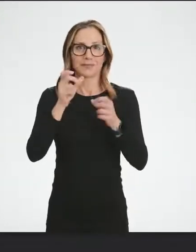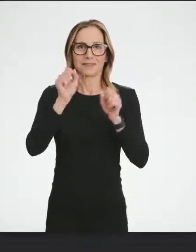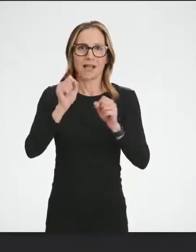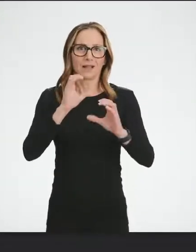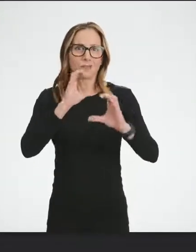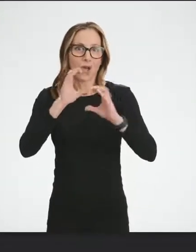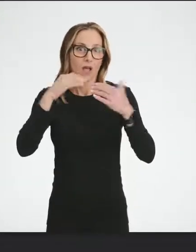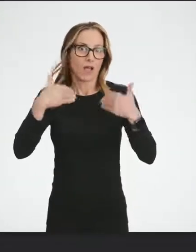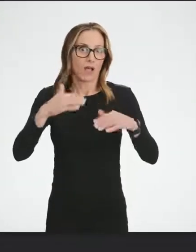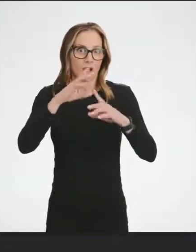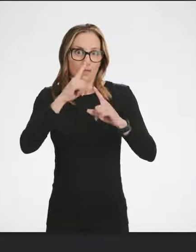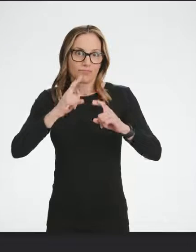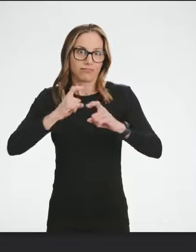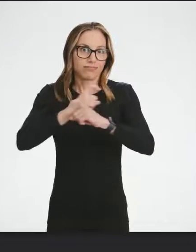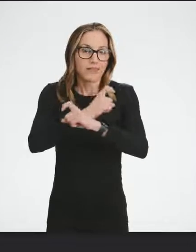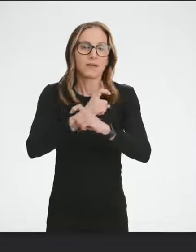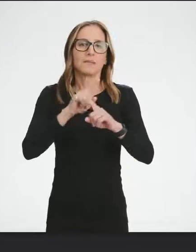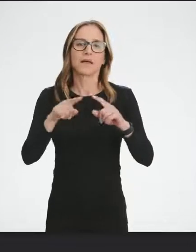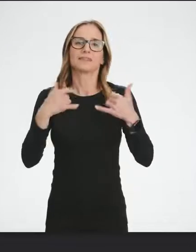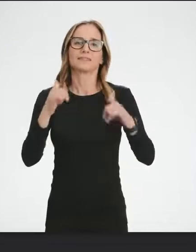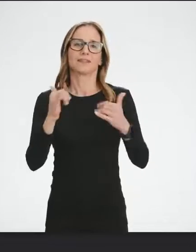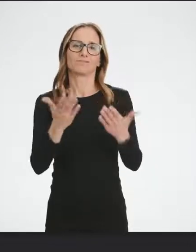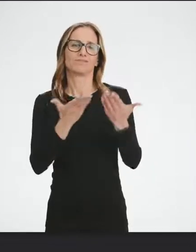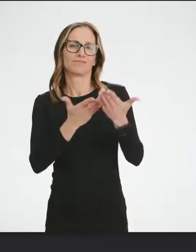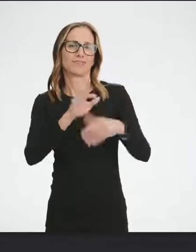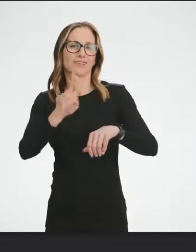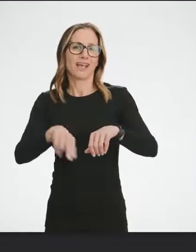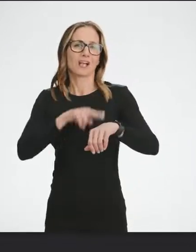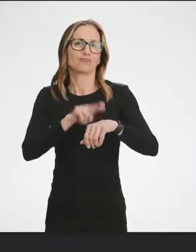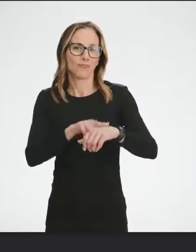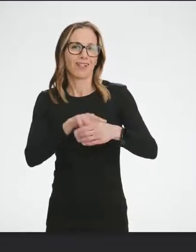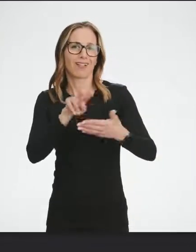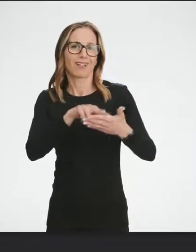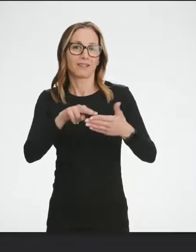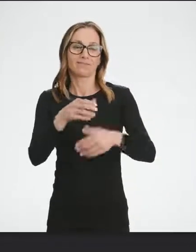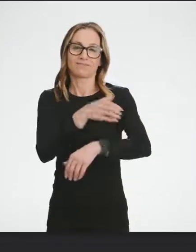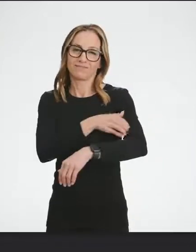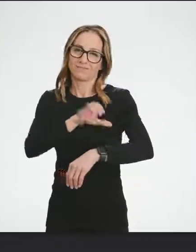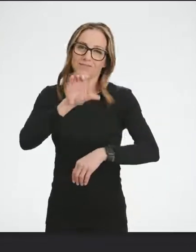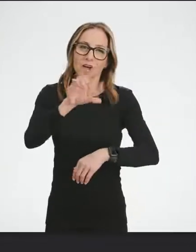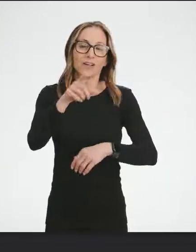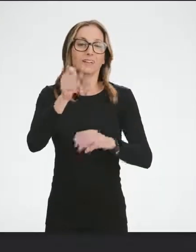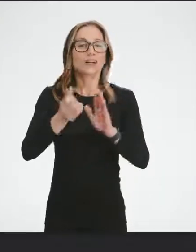in a way that feels clear and natural, empowering them as they move through the day.